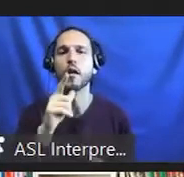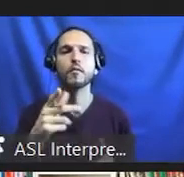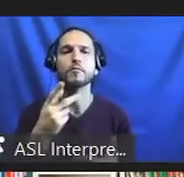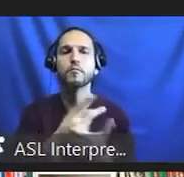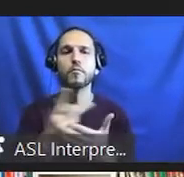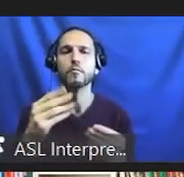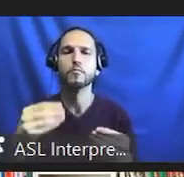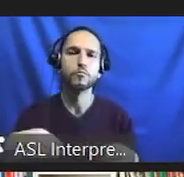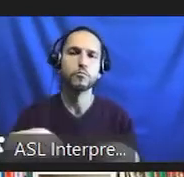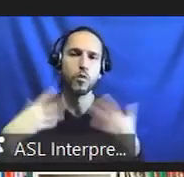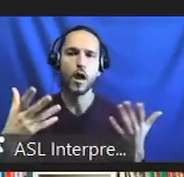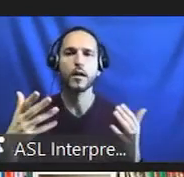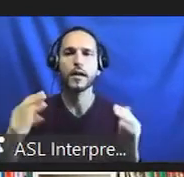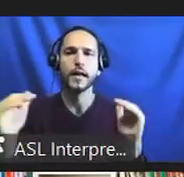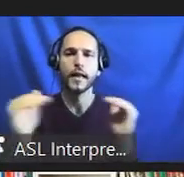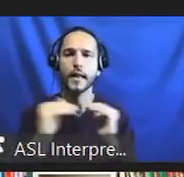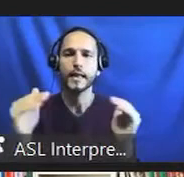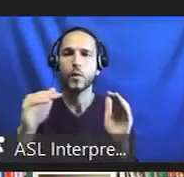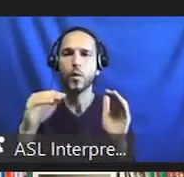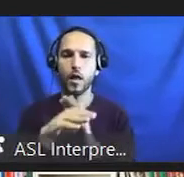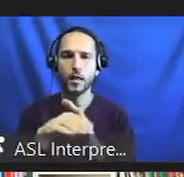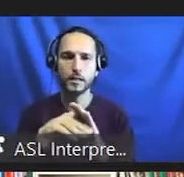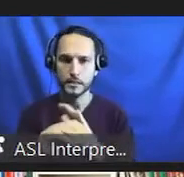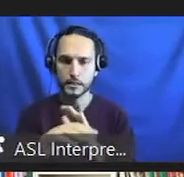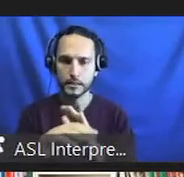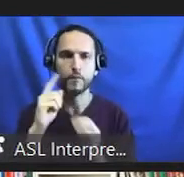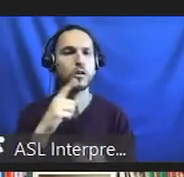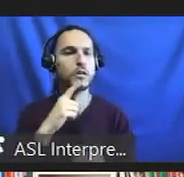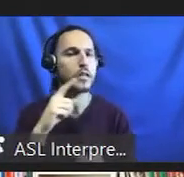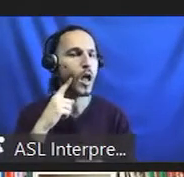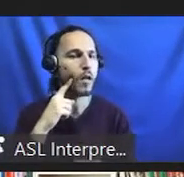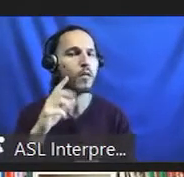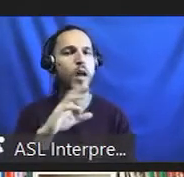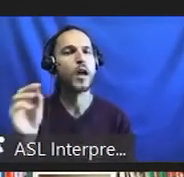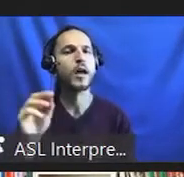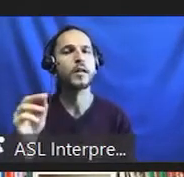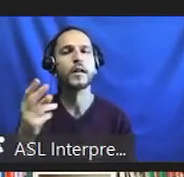to provide equal access for the deaf and hearing-impaired